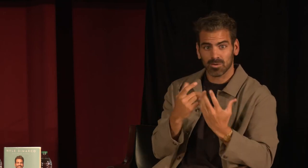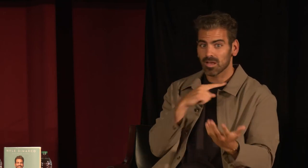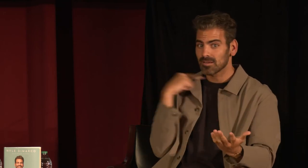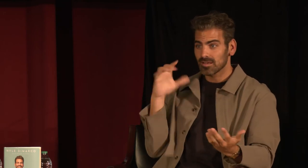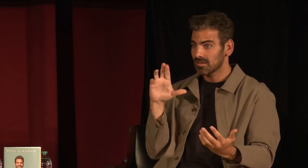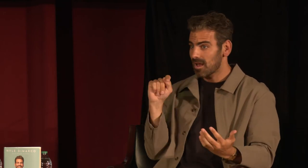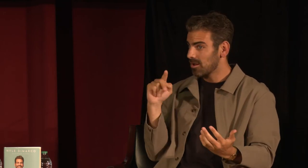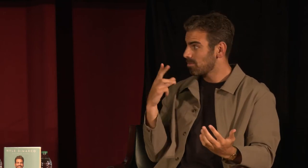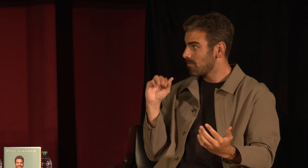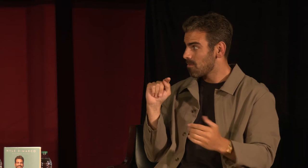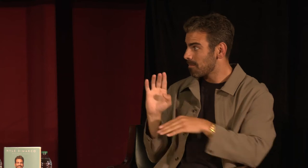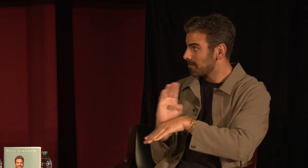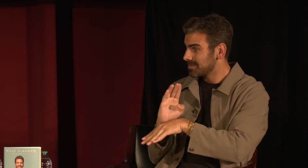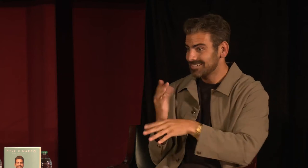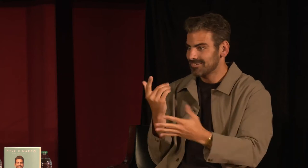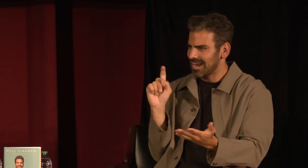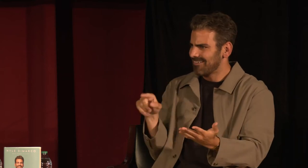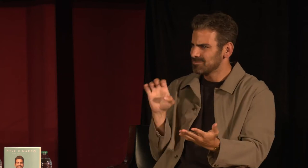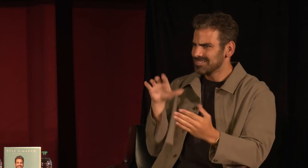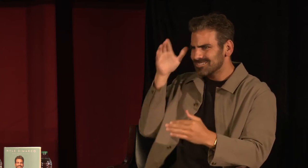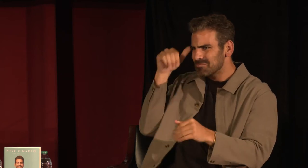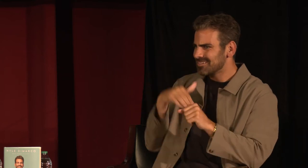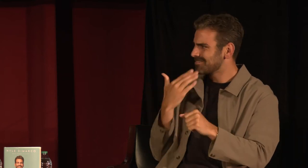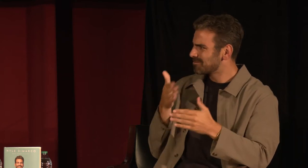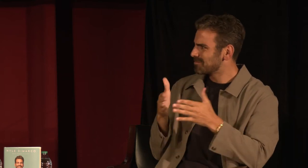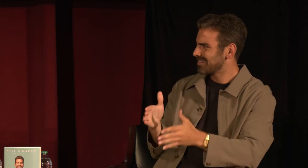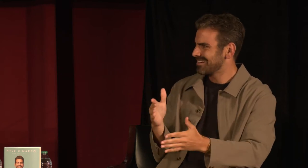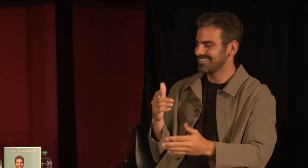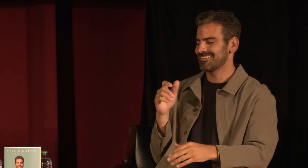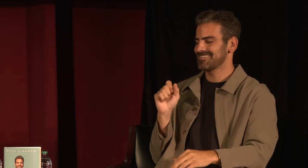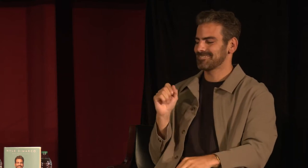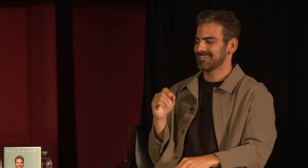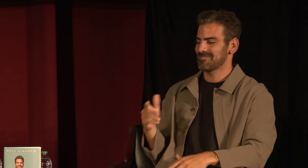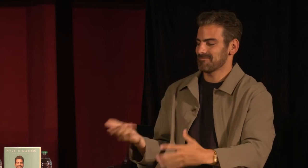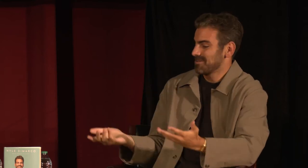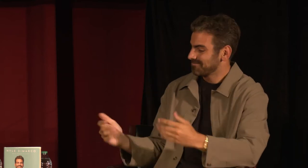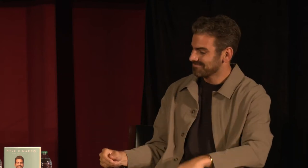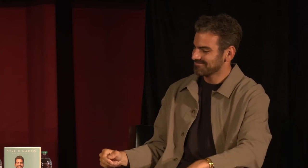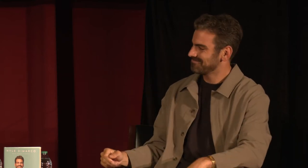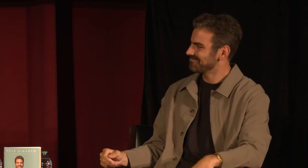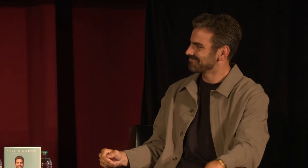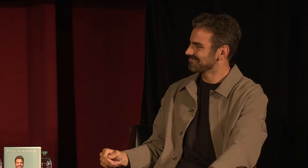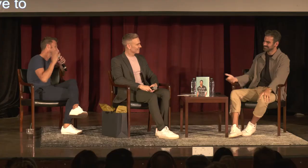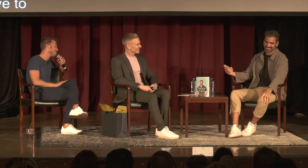really tough to carve out a place. It's an incredibly cut throat industry. And you have to be stubborn in a good way, right? You have to stand your ground.